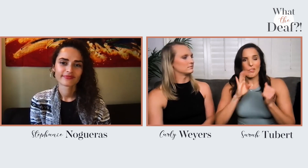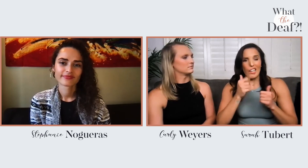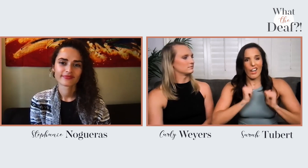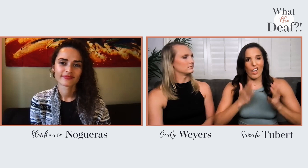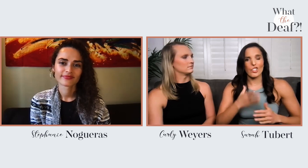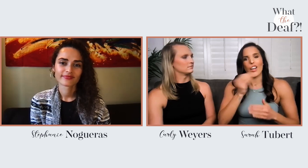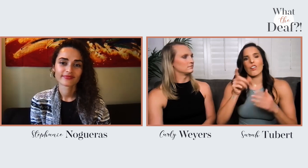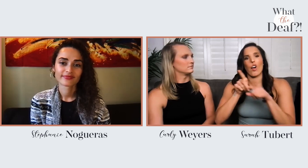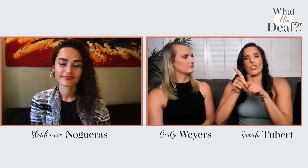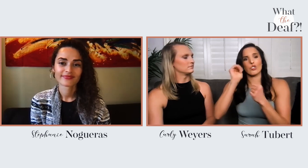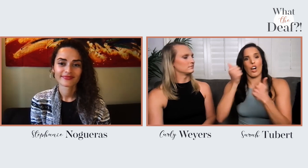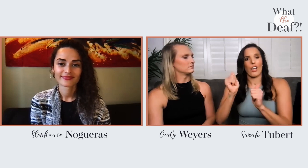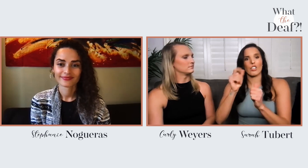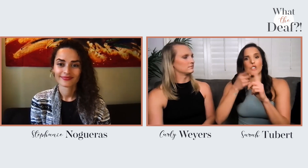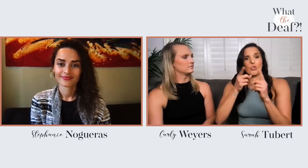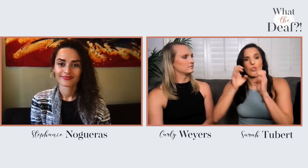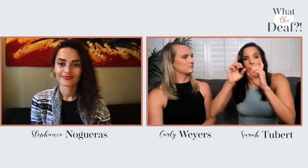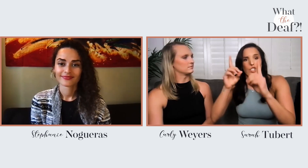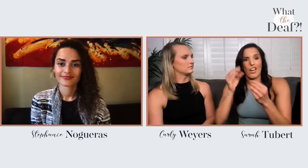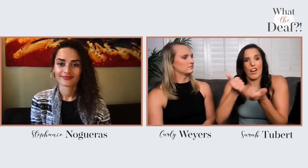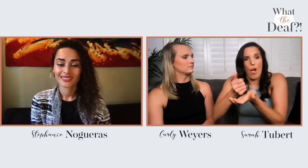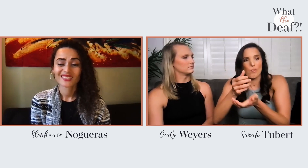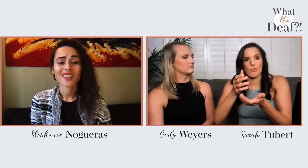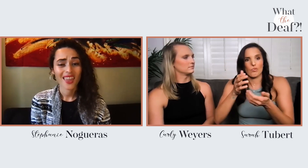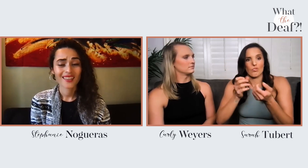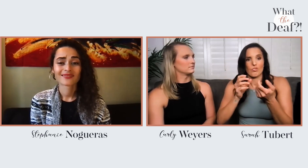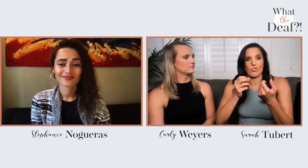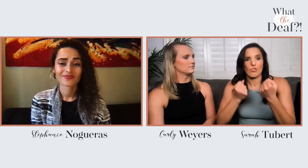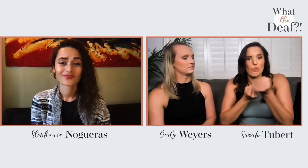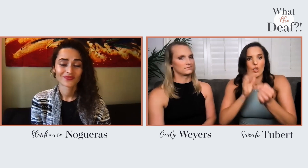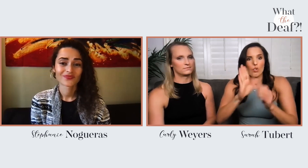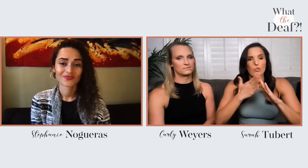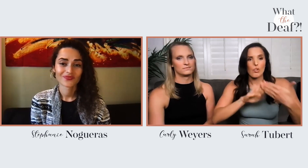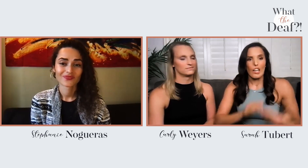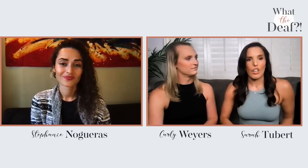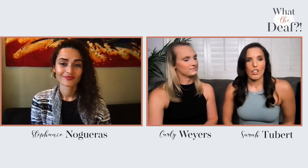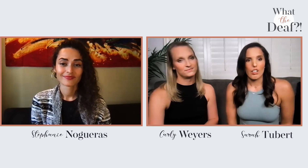both being an actor and also trying to educate and help and support your community?